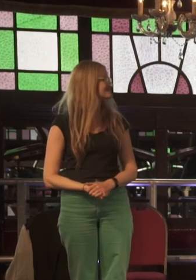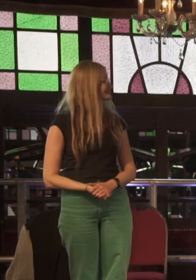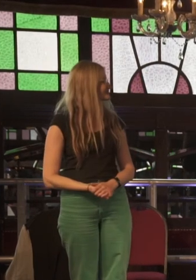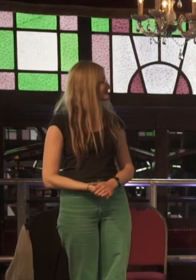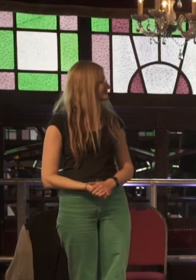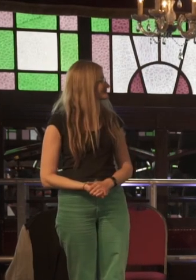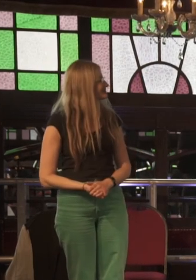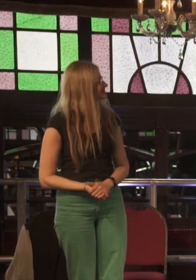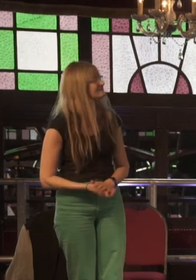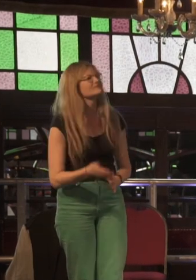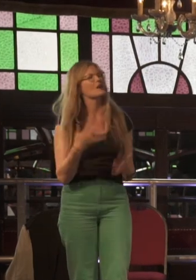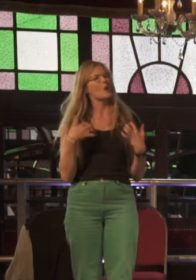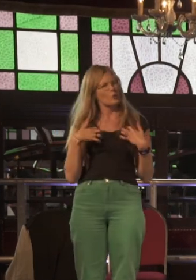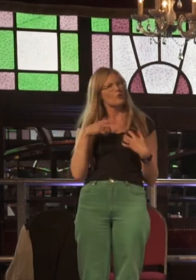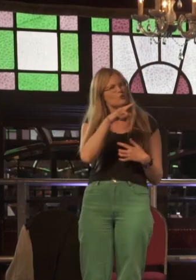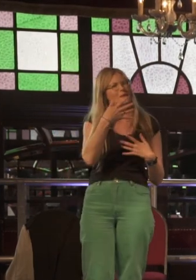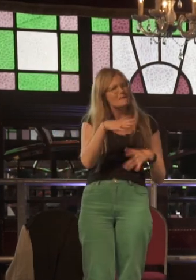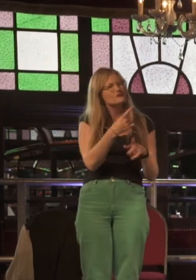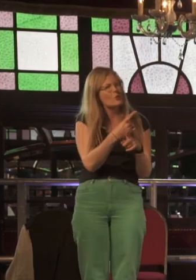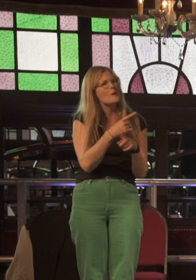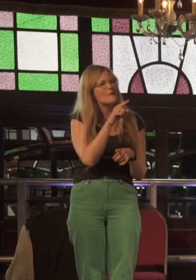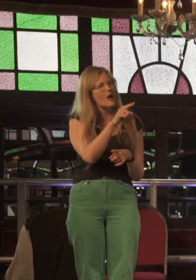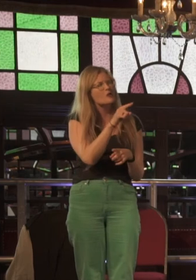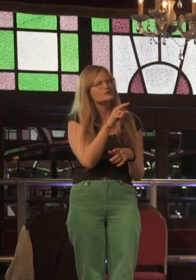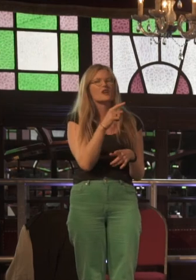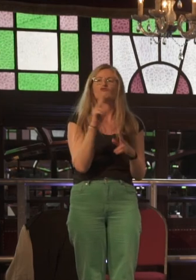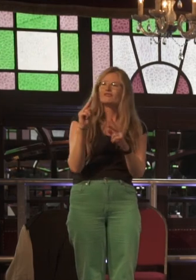That's very, very interesting what you said there about reviewers.